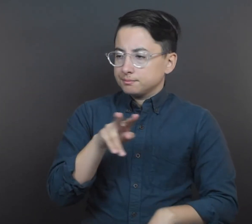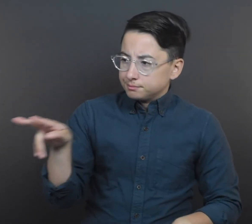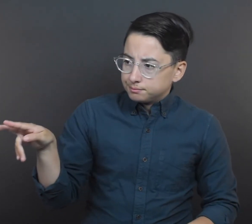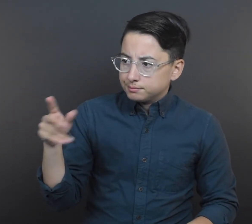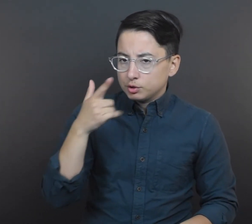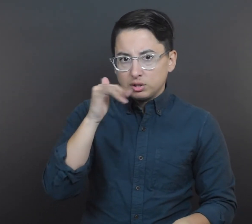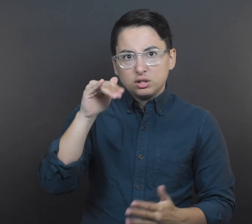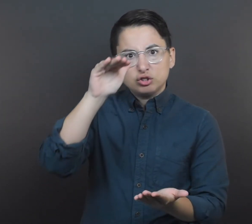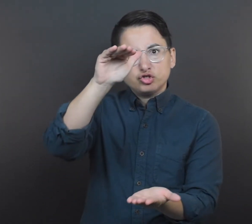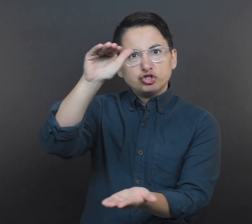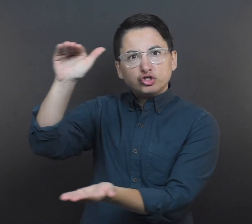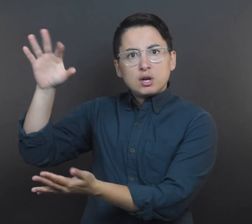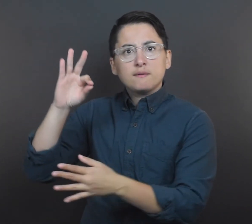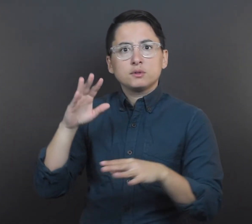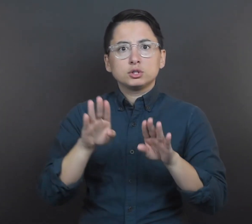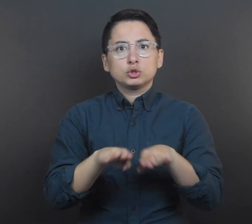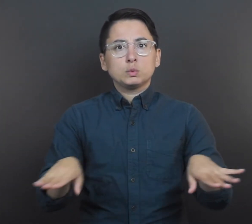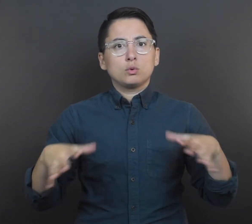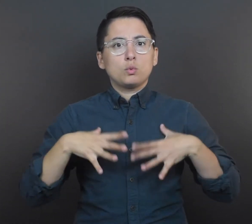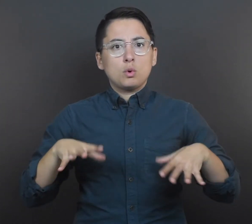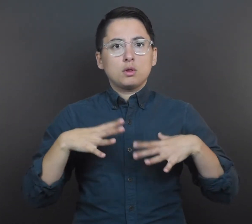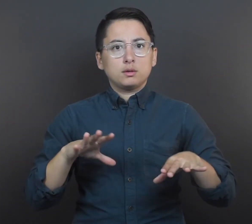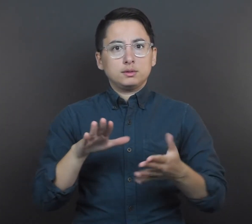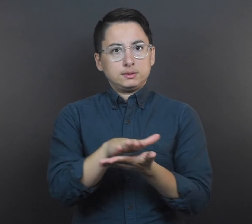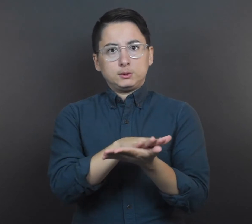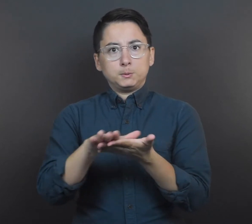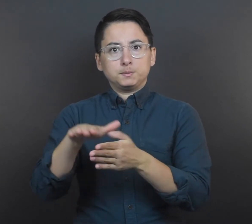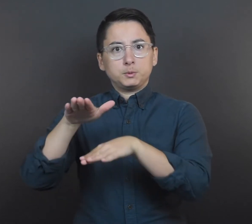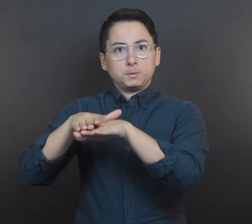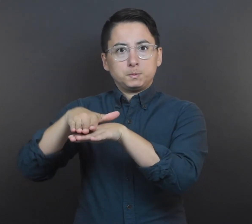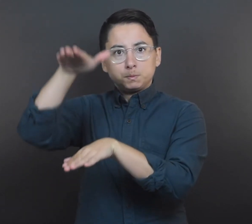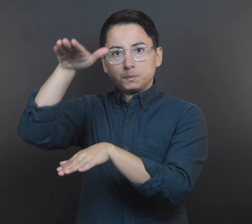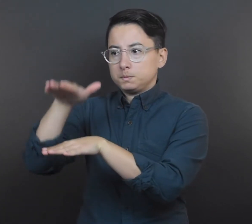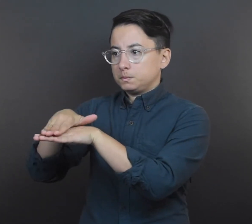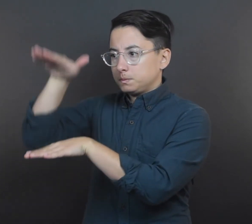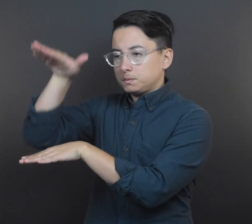Looking further into the room, I noticed some ladies unpacking more clothes from a box labeled: